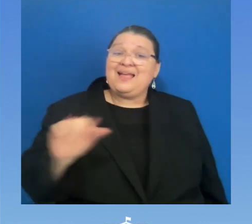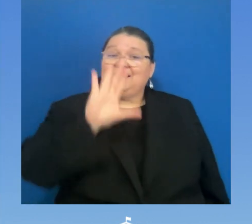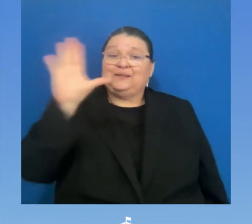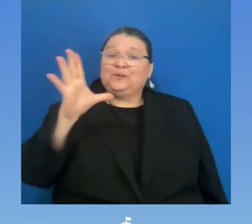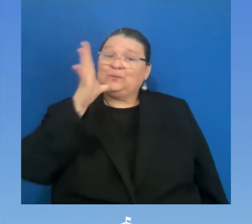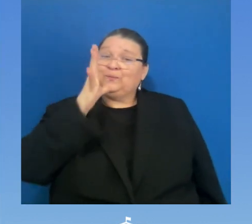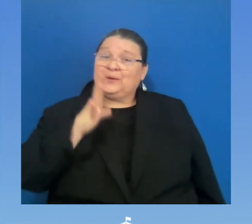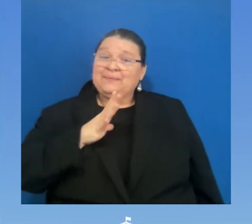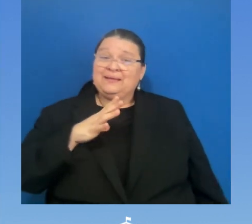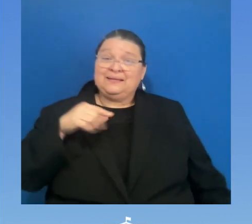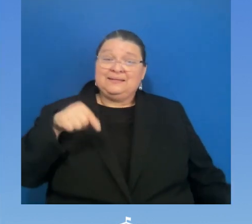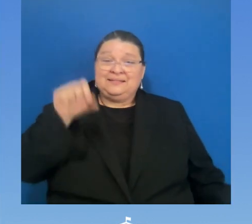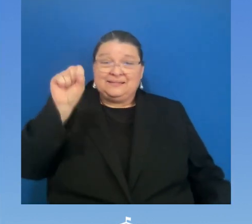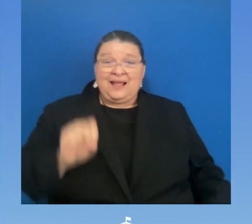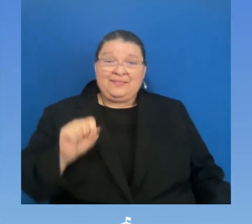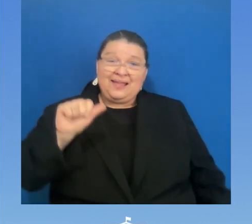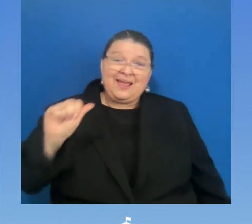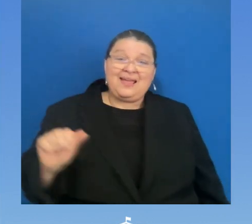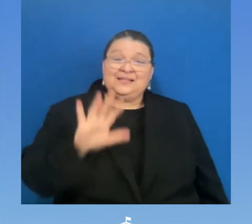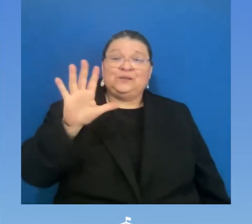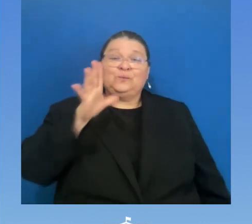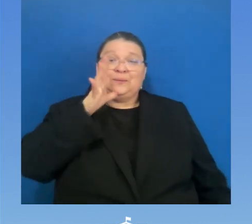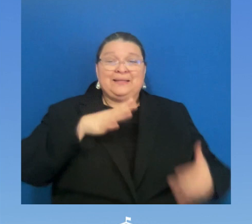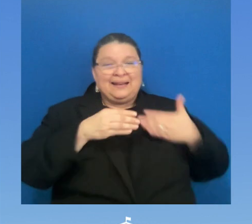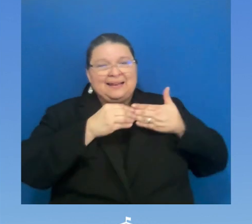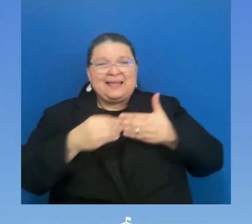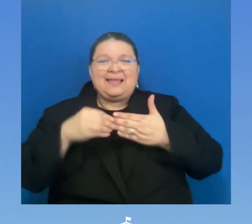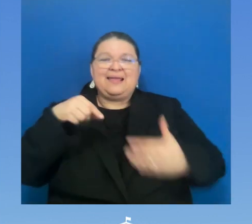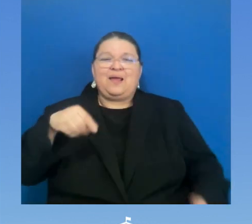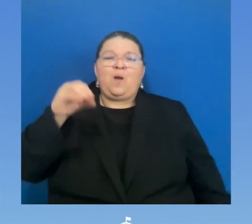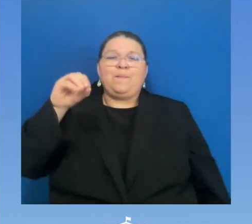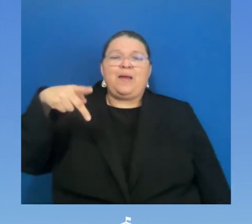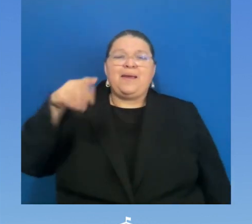and I'm proud to stand with you all today as we forge a path for more female leaders